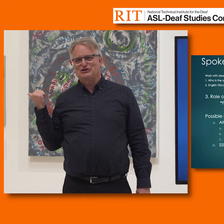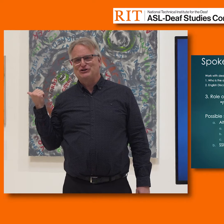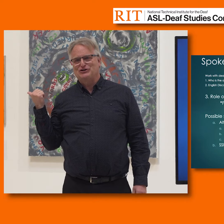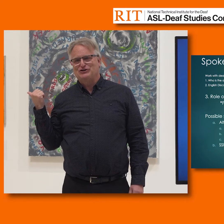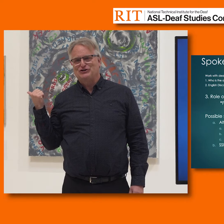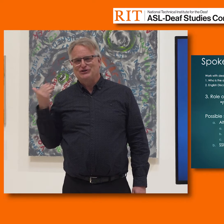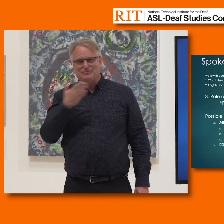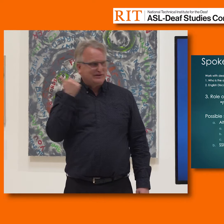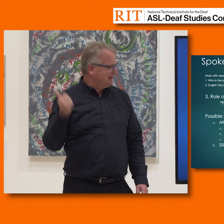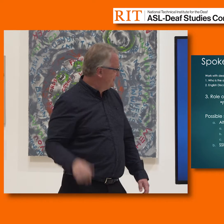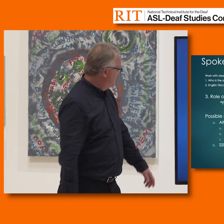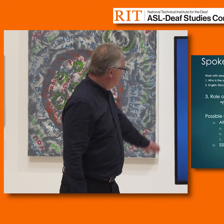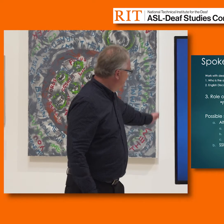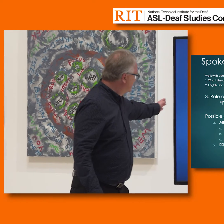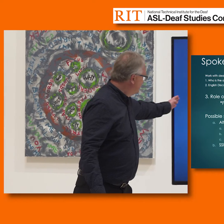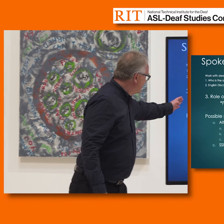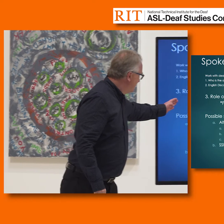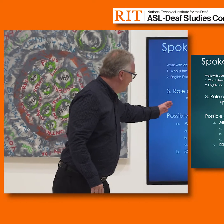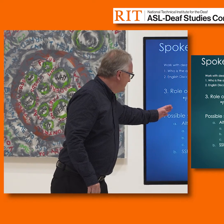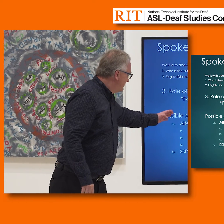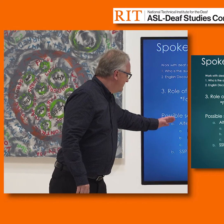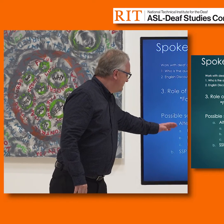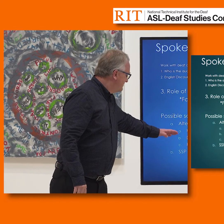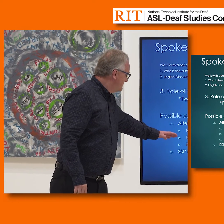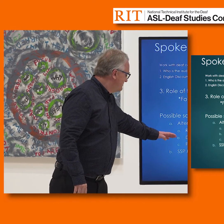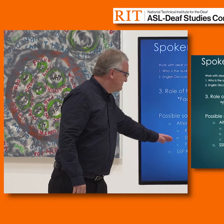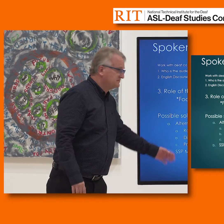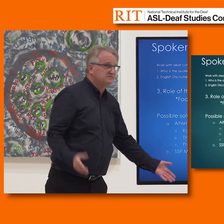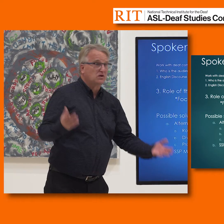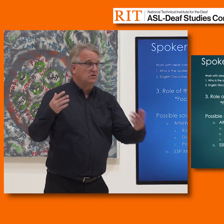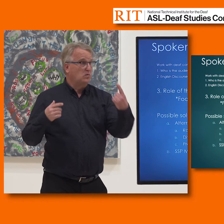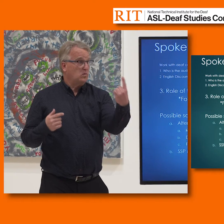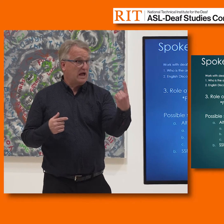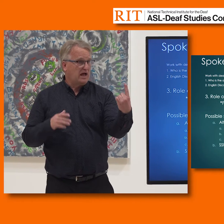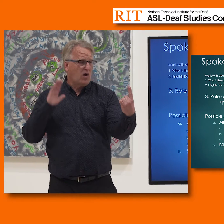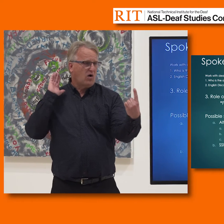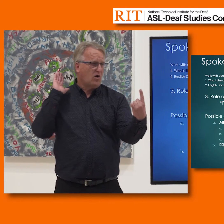I can say what feels better to me, but we have to work together to determine those solutions.